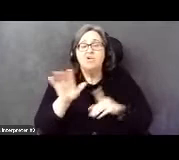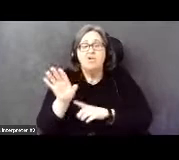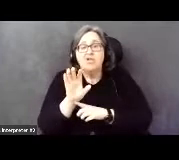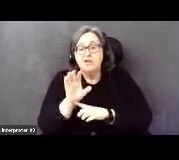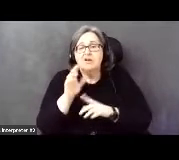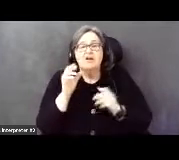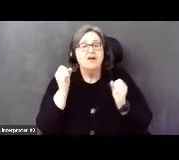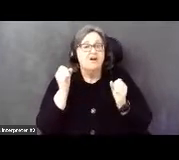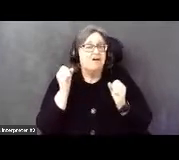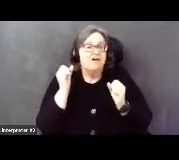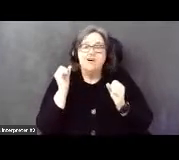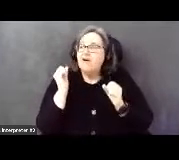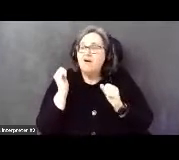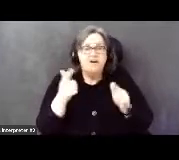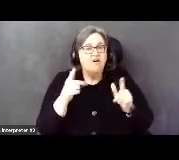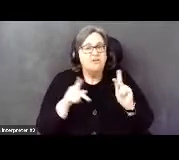Texas legislature. I started talking about